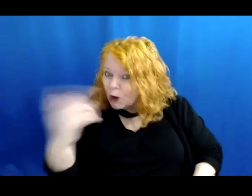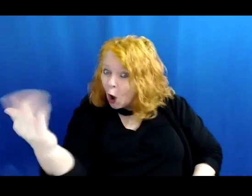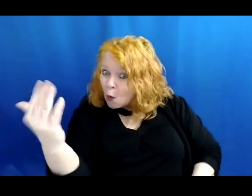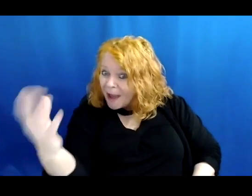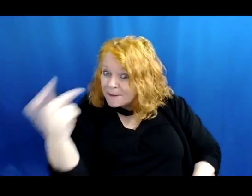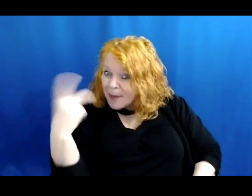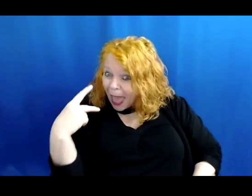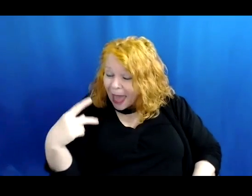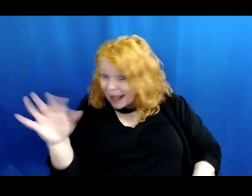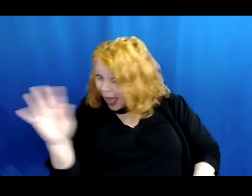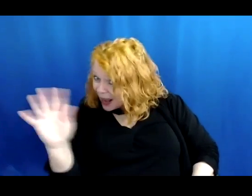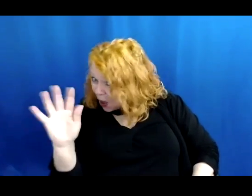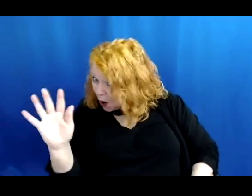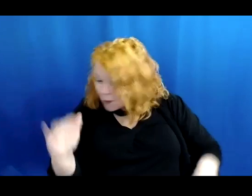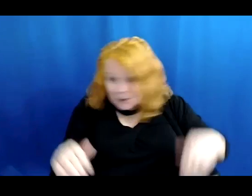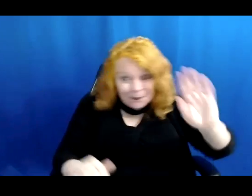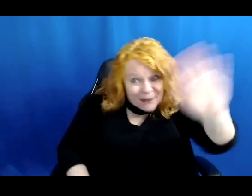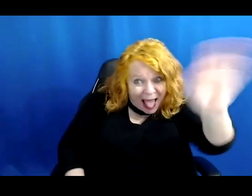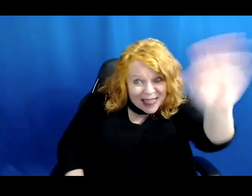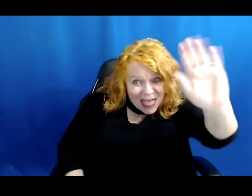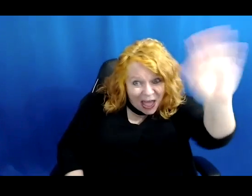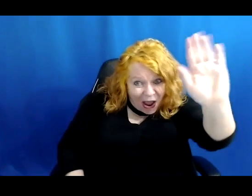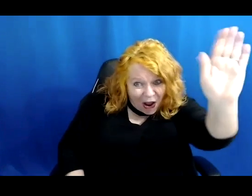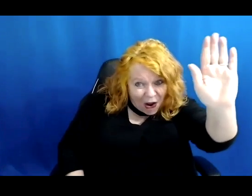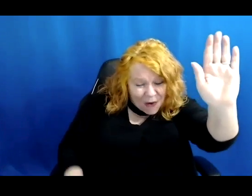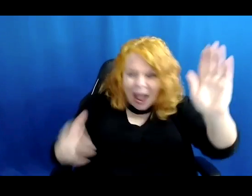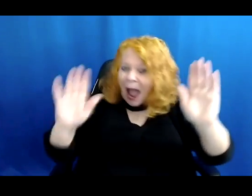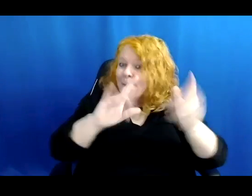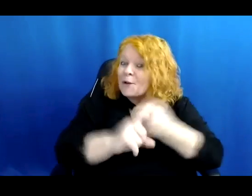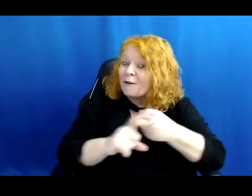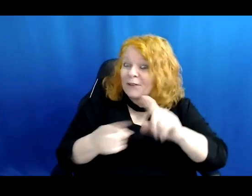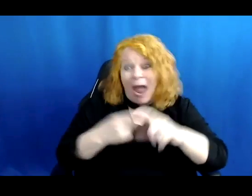Hello. I am your friend Big Marvin.